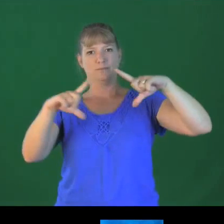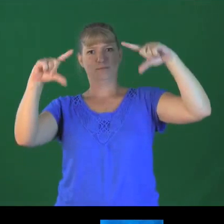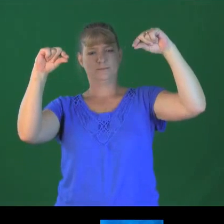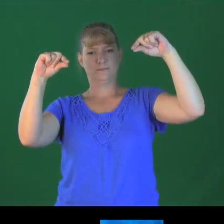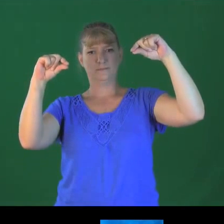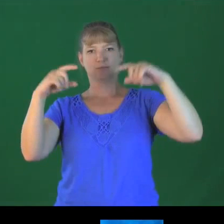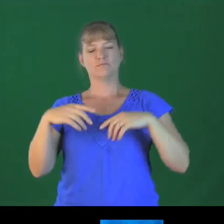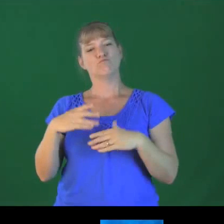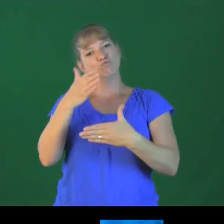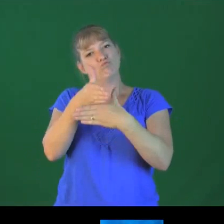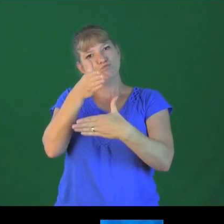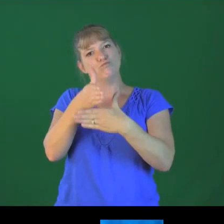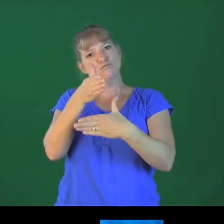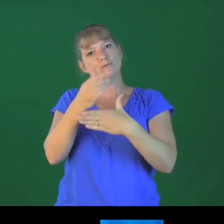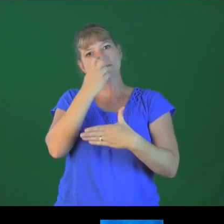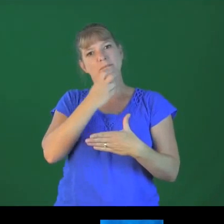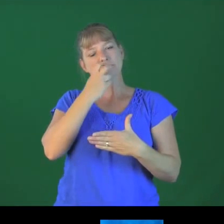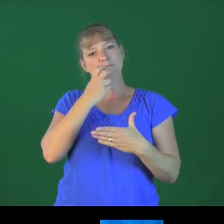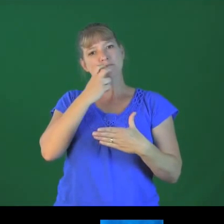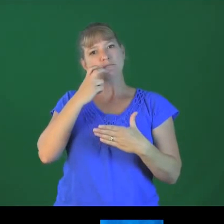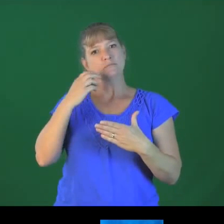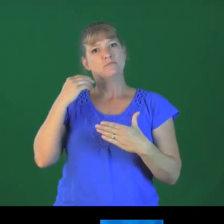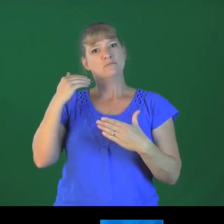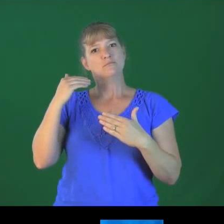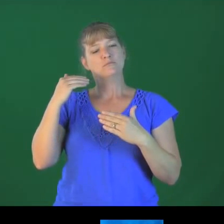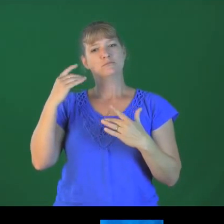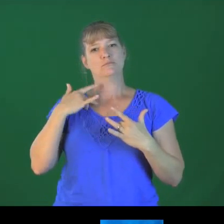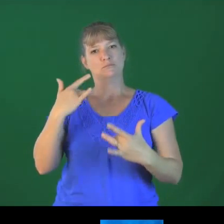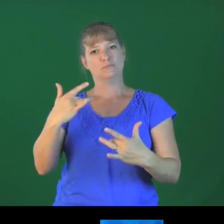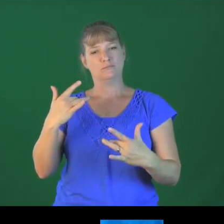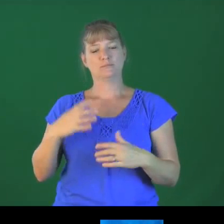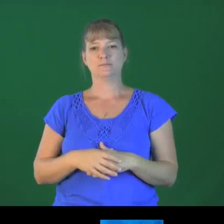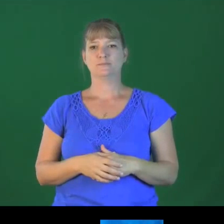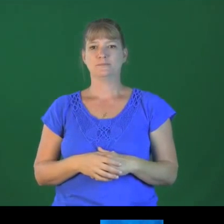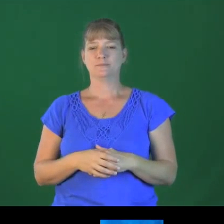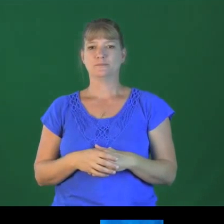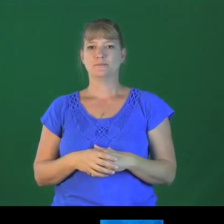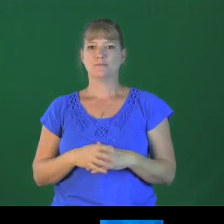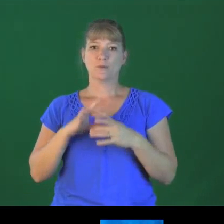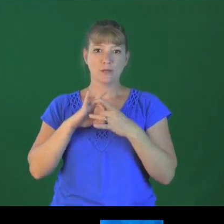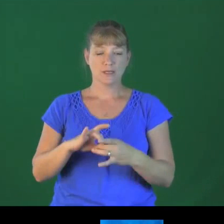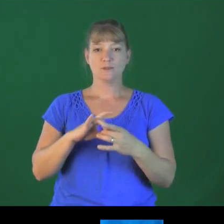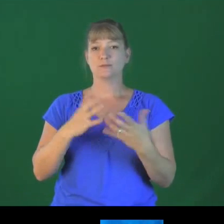that's where average speech sounds typically fall according to their pitch